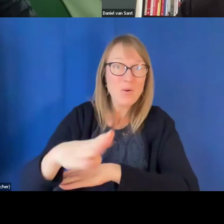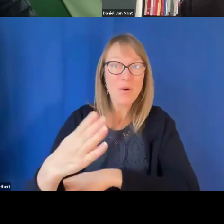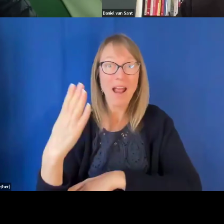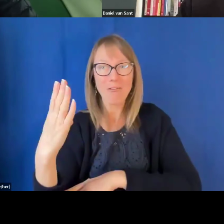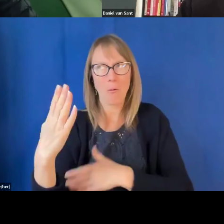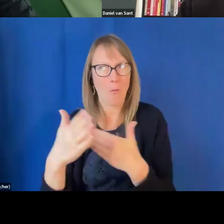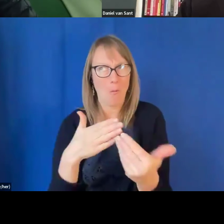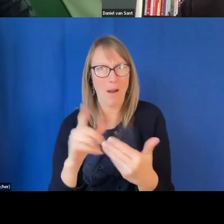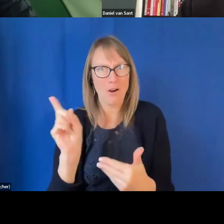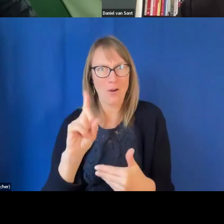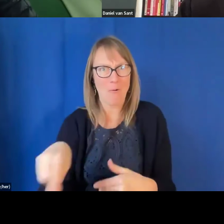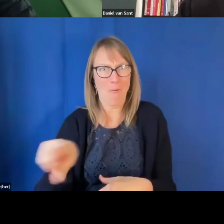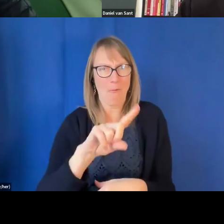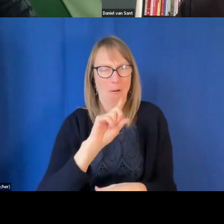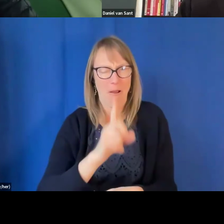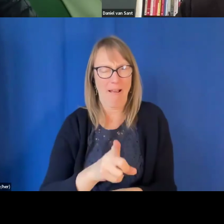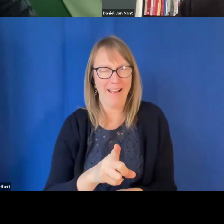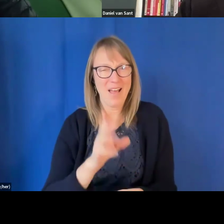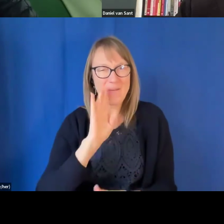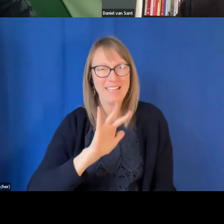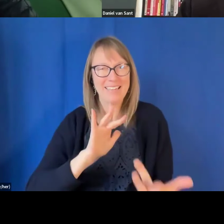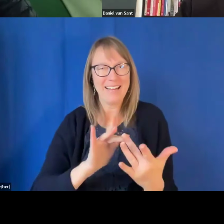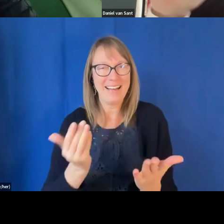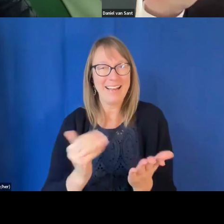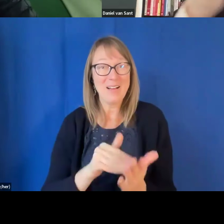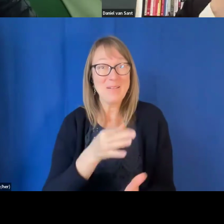and we'll be in touch again soon, thanks everyone. Thank you.